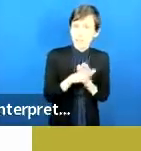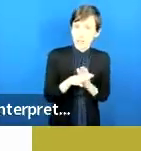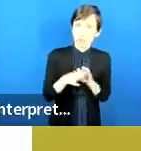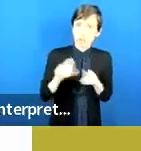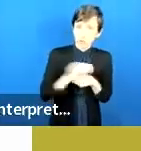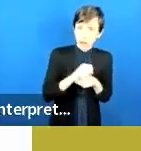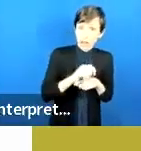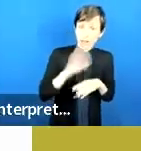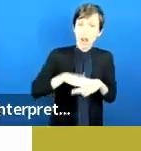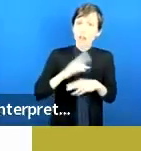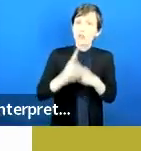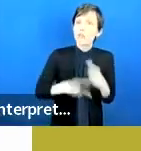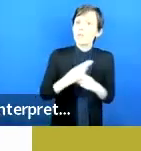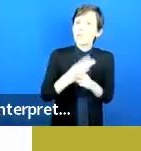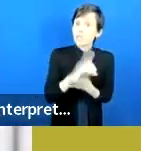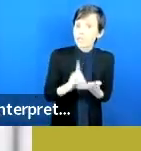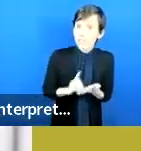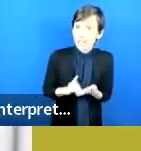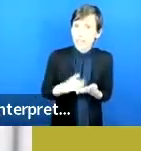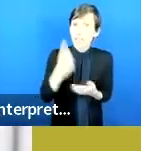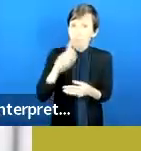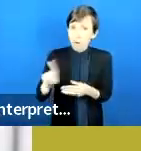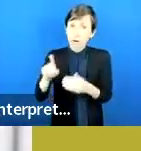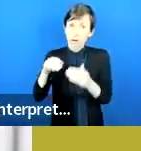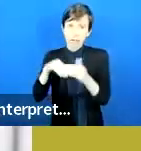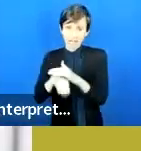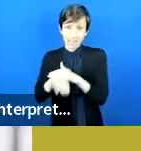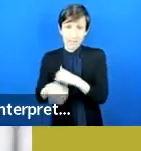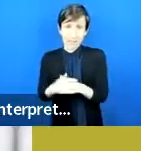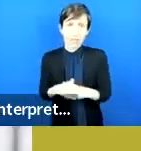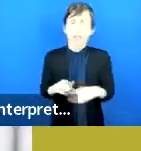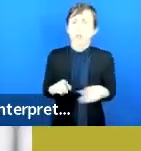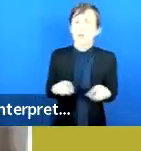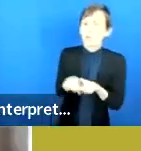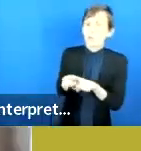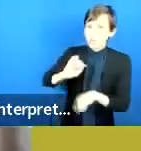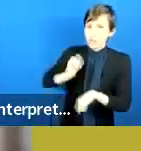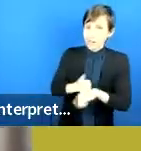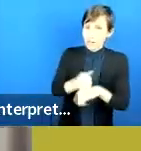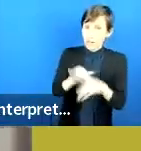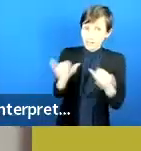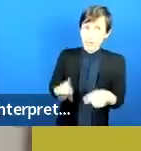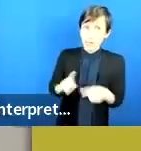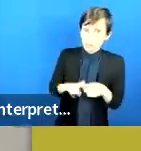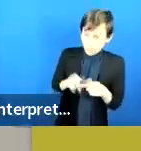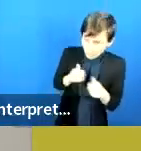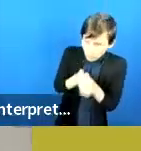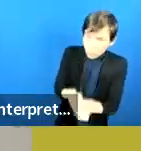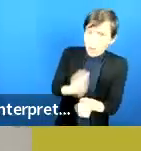and best practices for accessibility. We've also set up systems to track our progress, and we're working to offer new tools